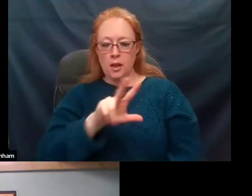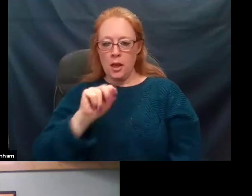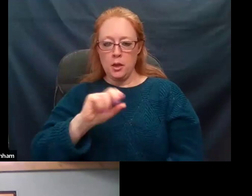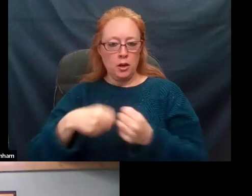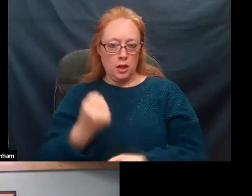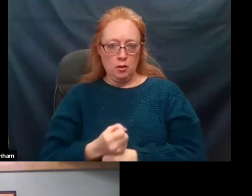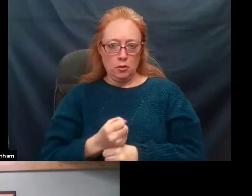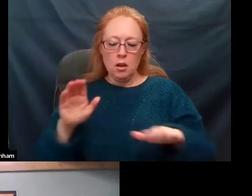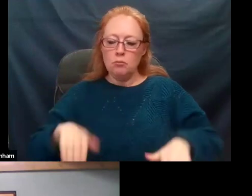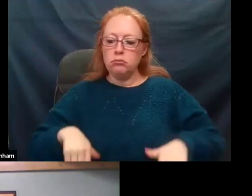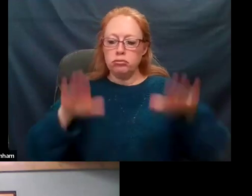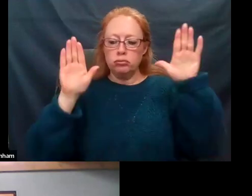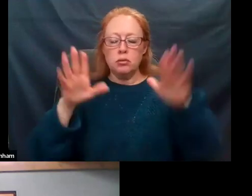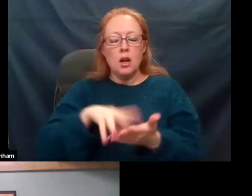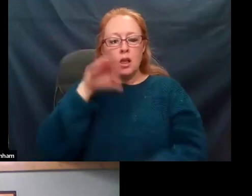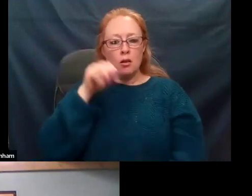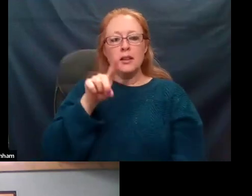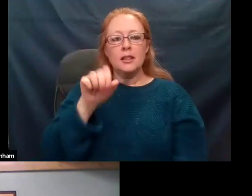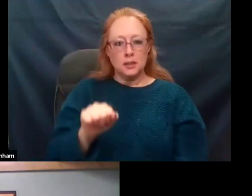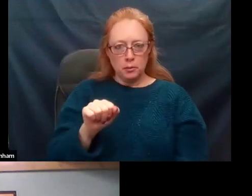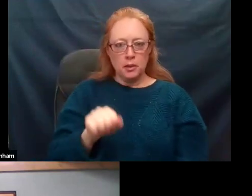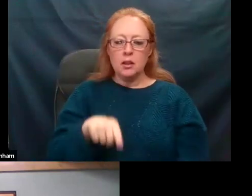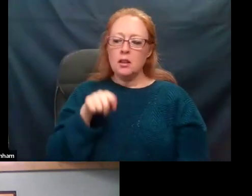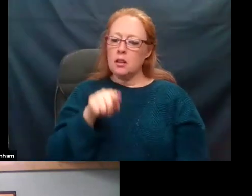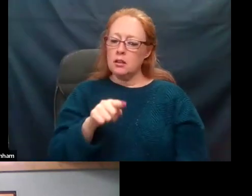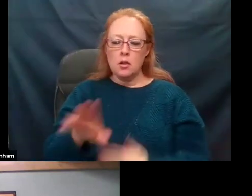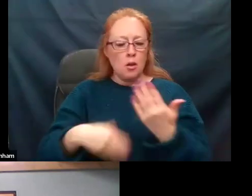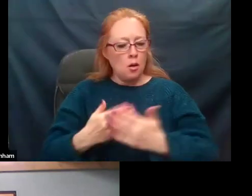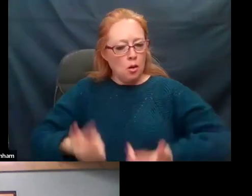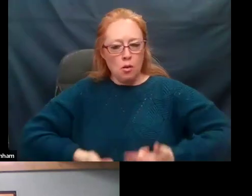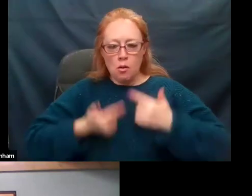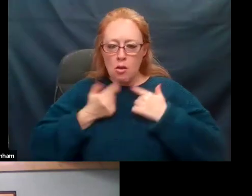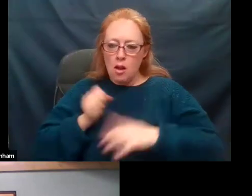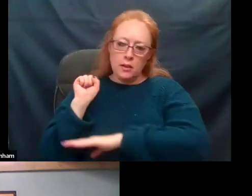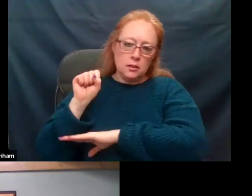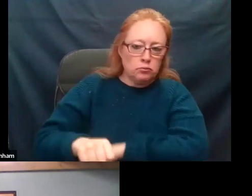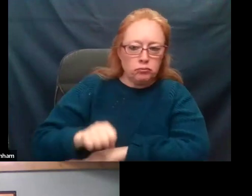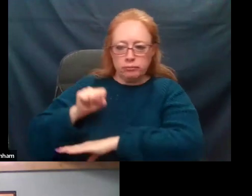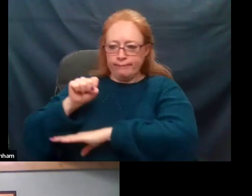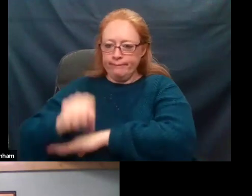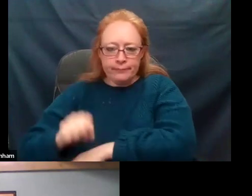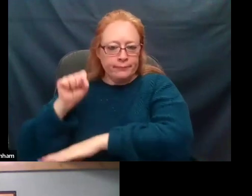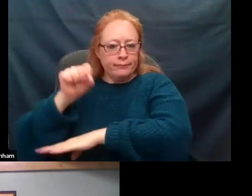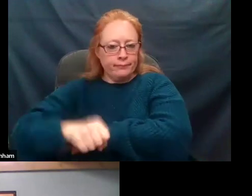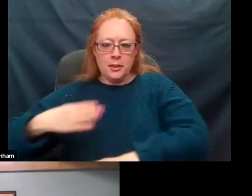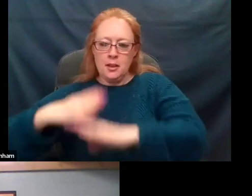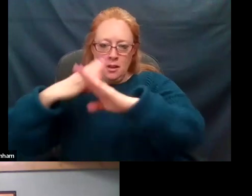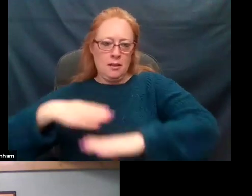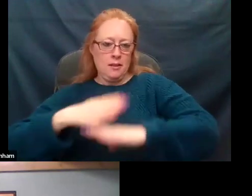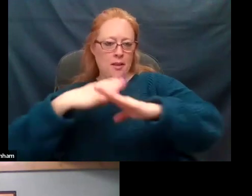She has had the pleasure of serving as the president and CEO of SKIL for 30 years.